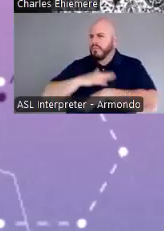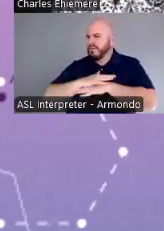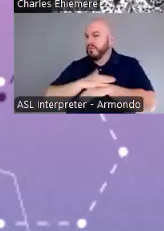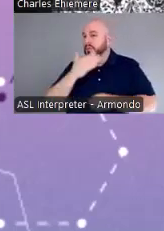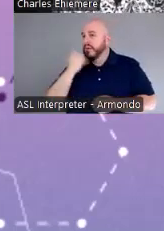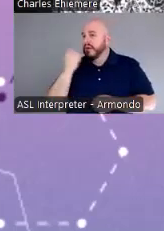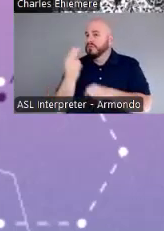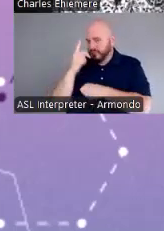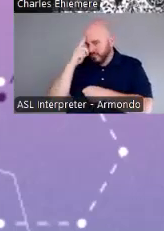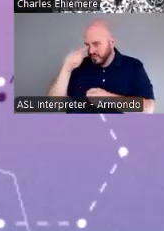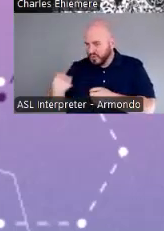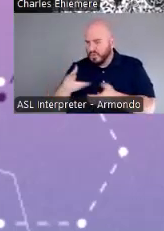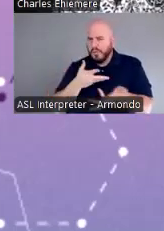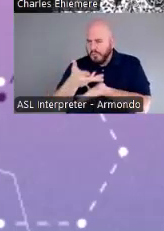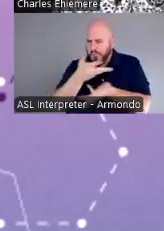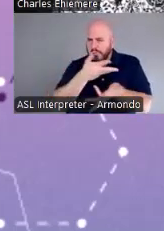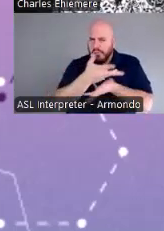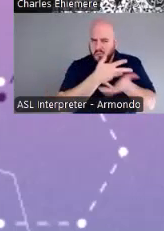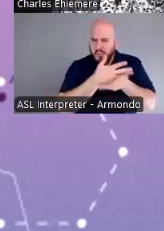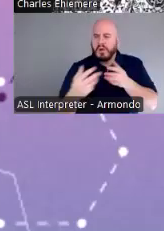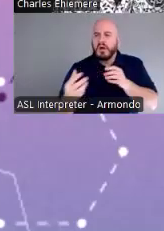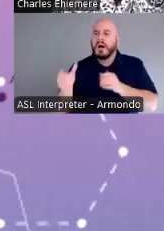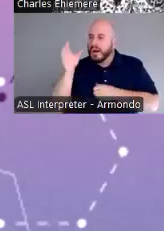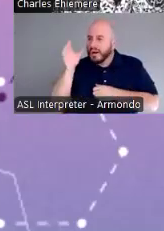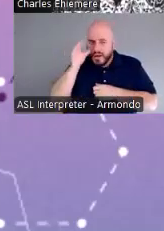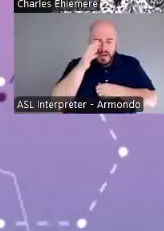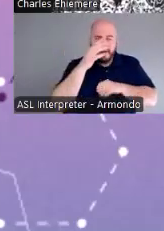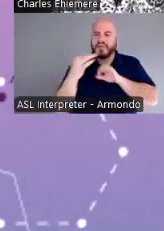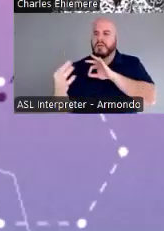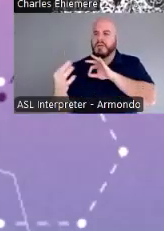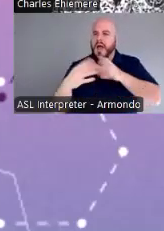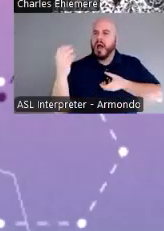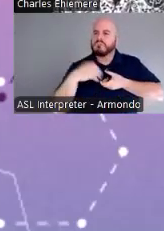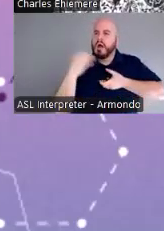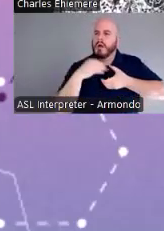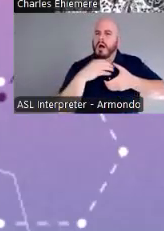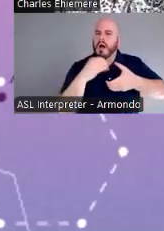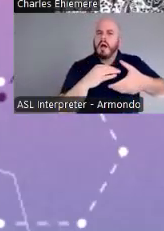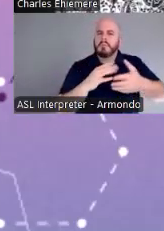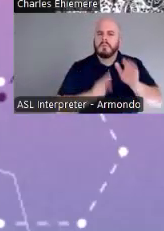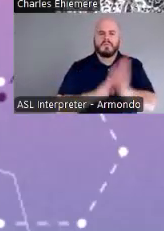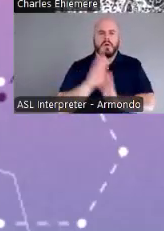And those feedback we use to develop this platform.